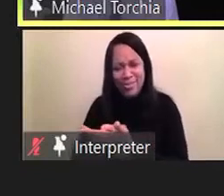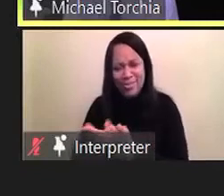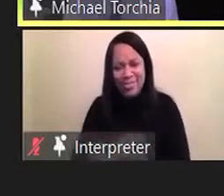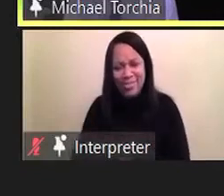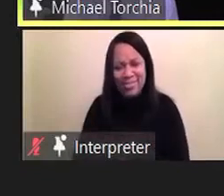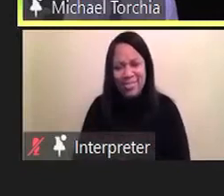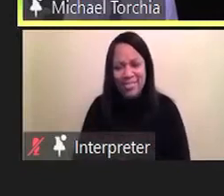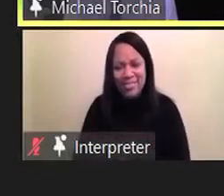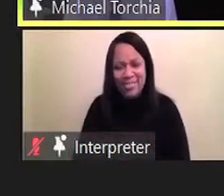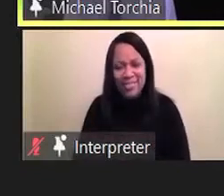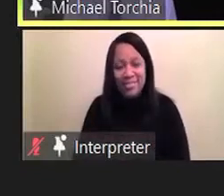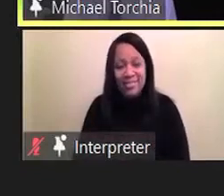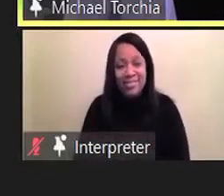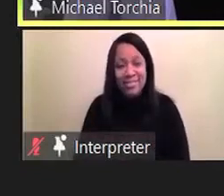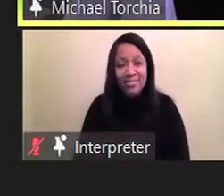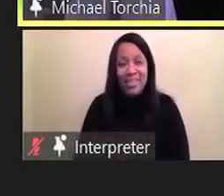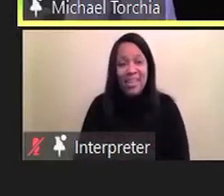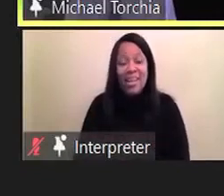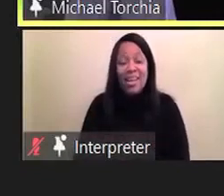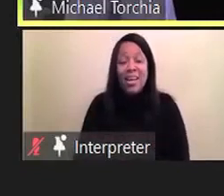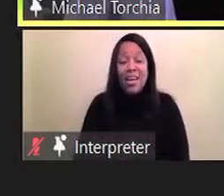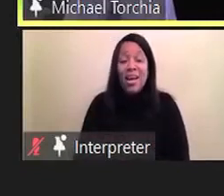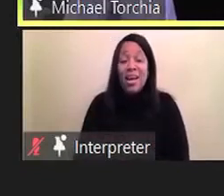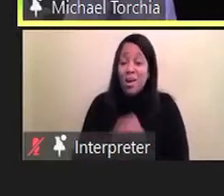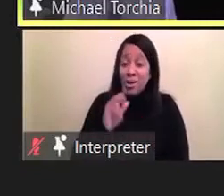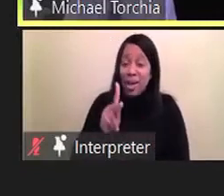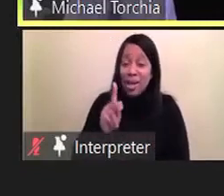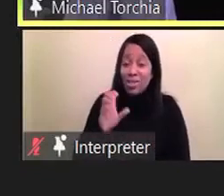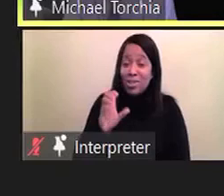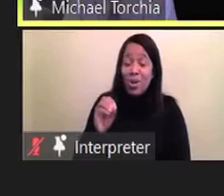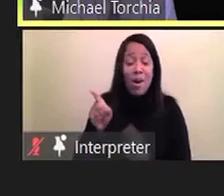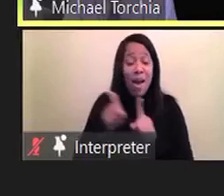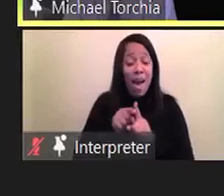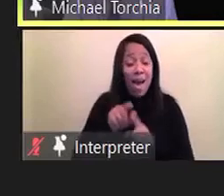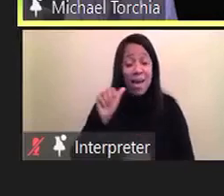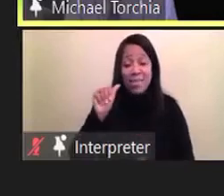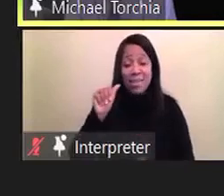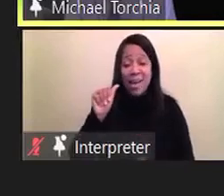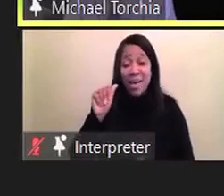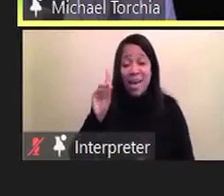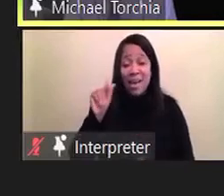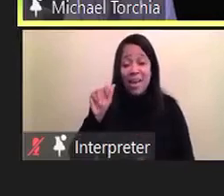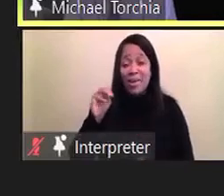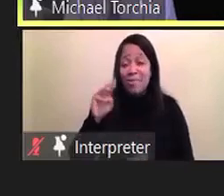All right. Well, again, as Adam said, we're happy to take questions afterwards. You have our email addresses there